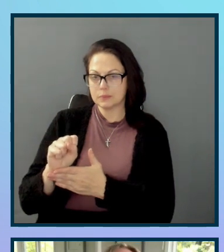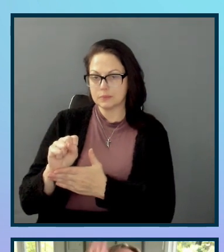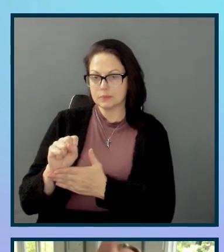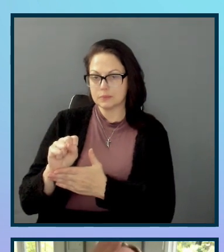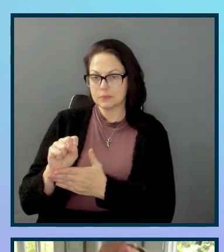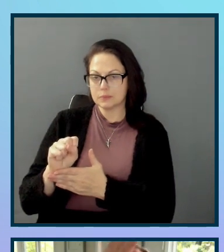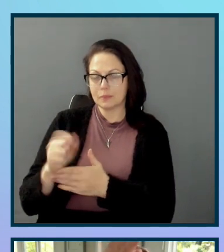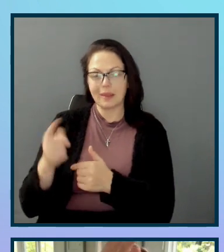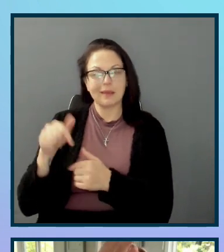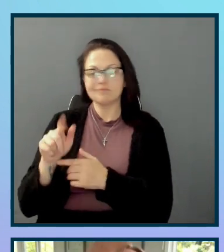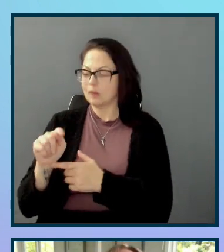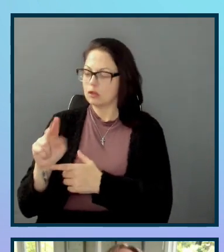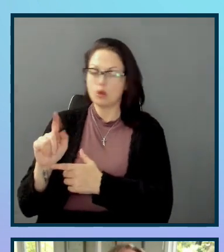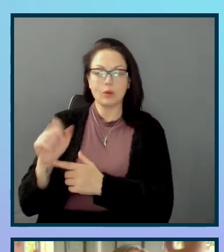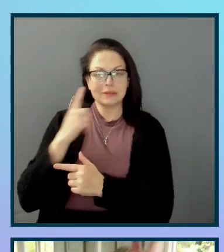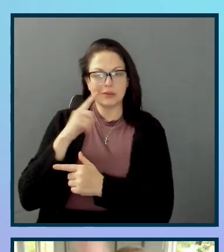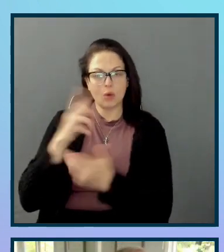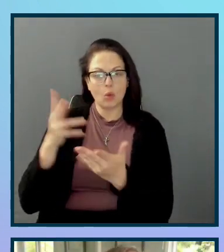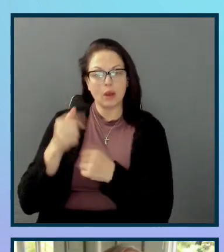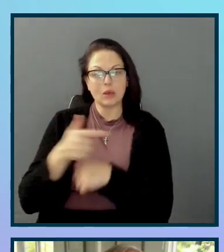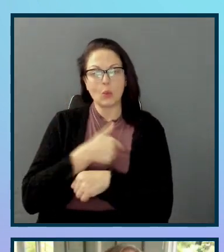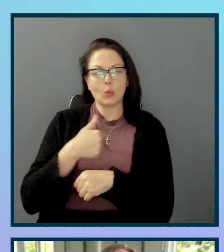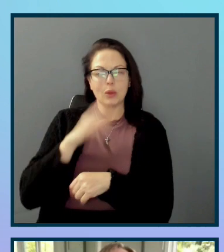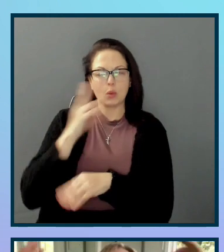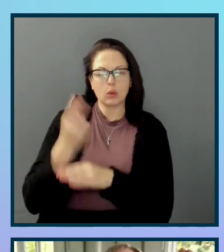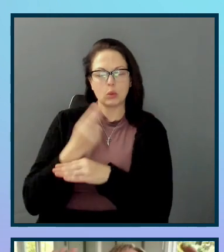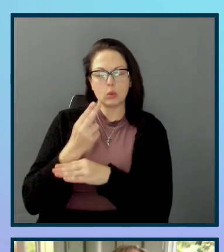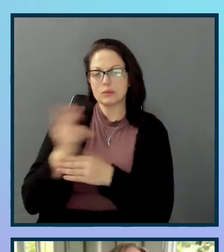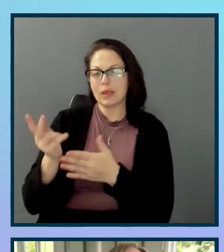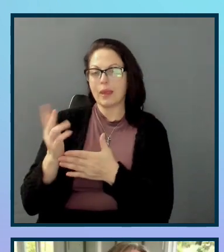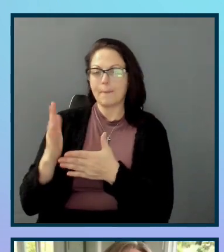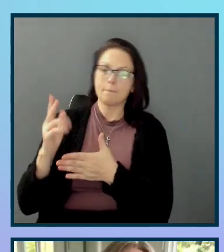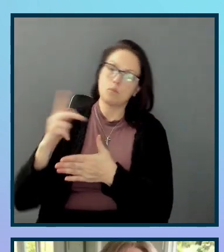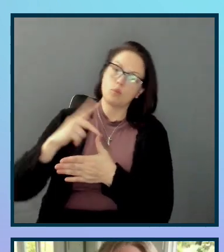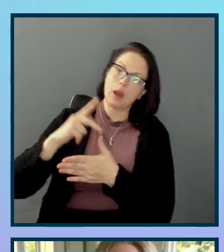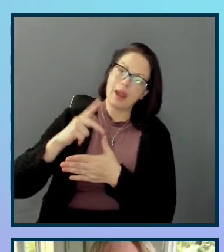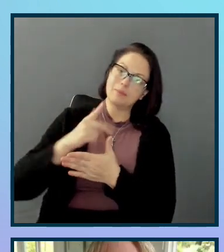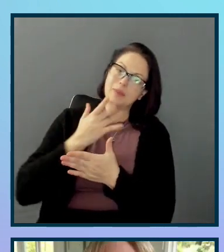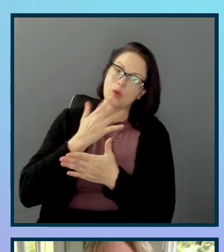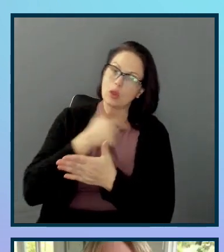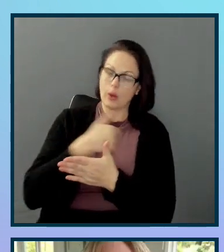that we have a primary color and we're gonna use a primary color and we haven't defined what the primary color is.